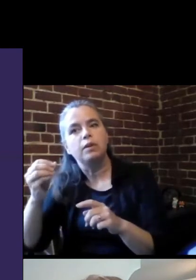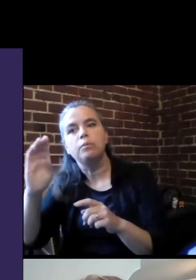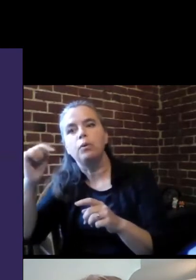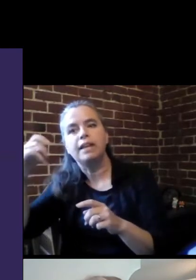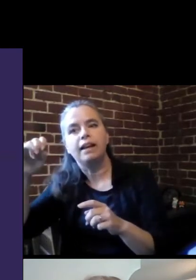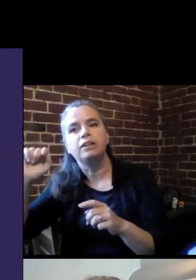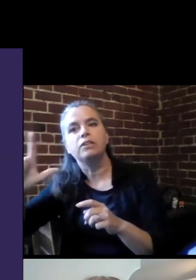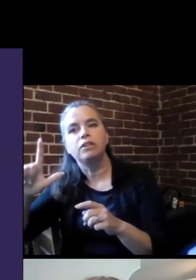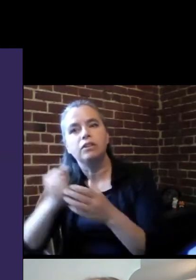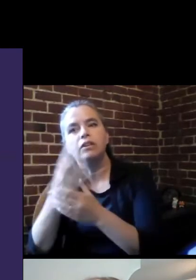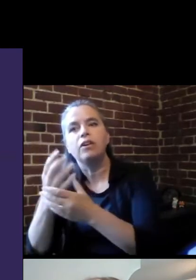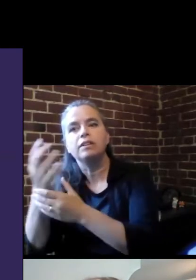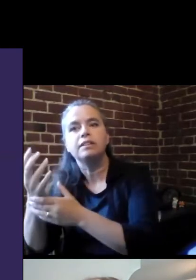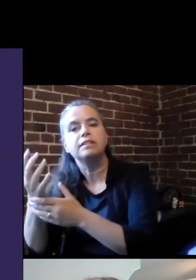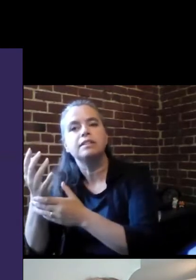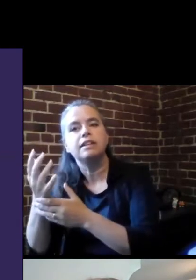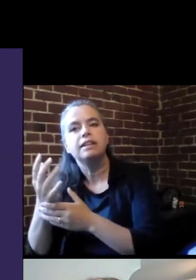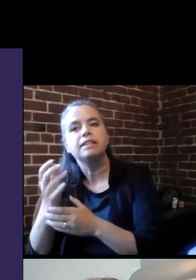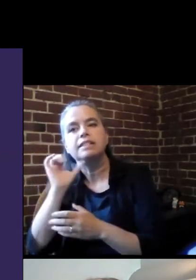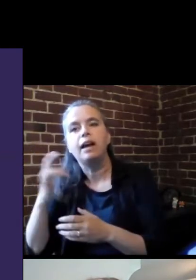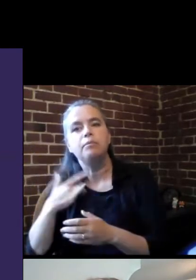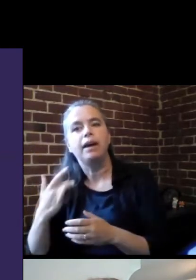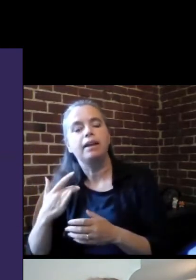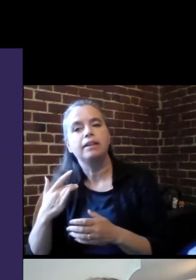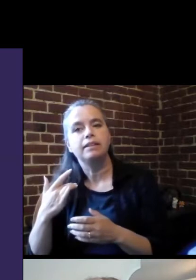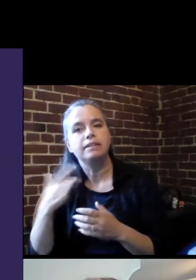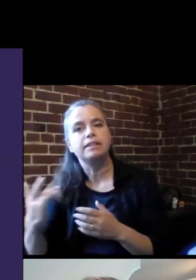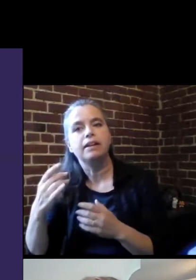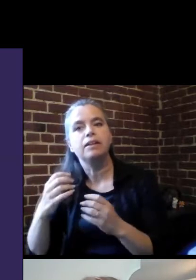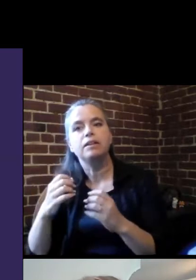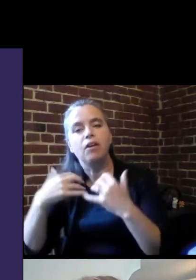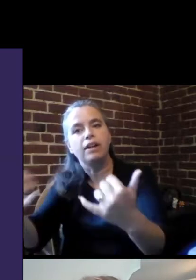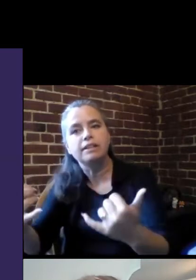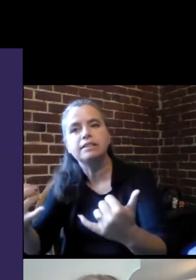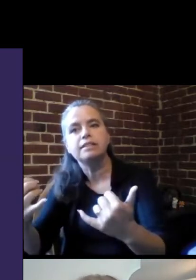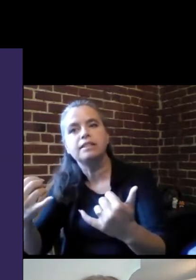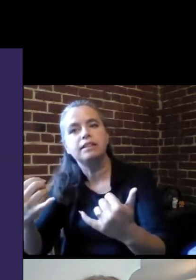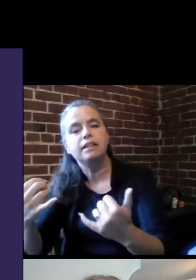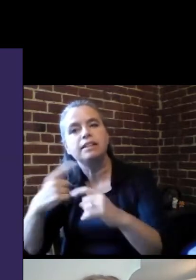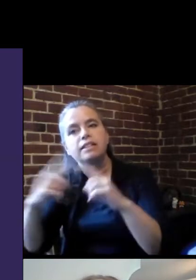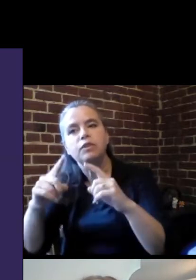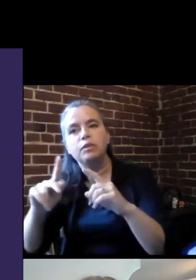So it's really, really fun to engage with the different kind of demographics than I usually do.